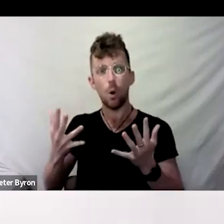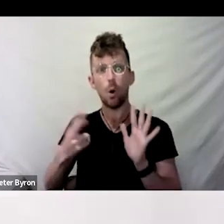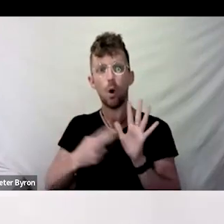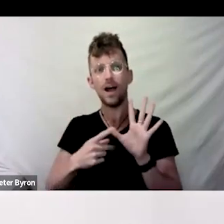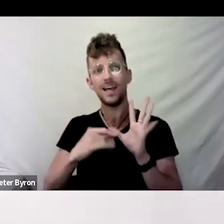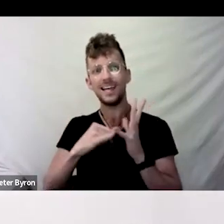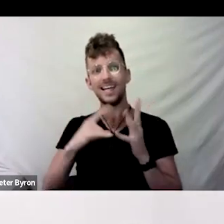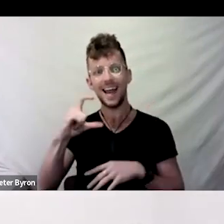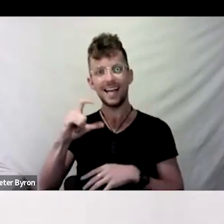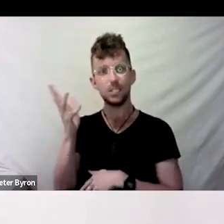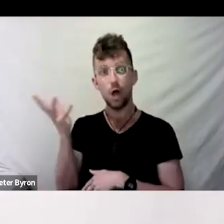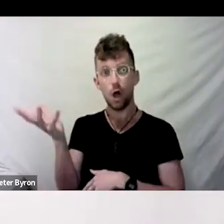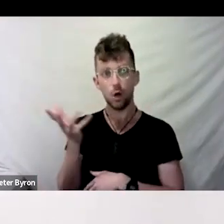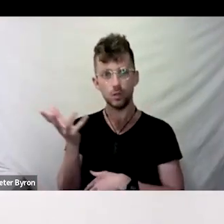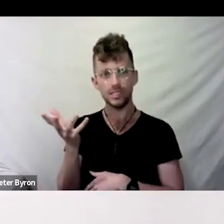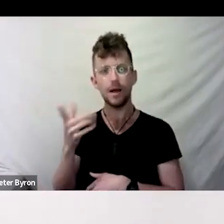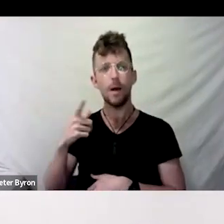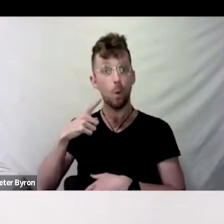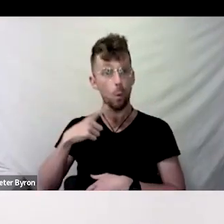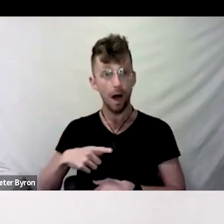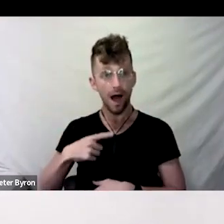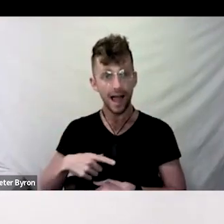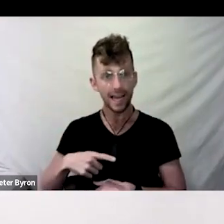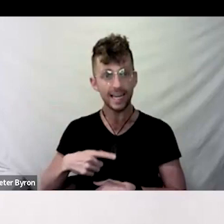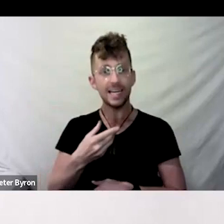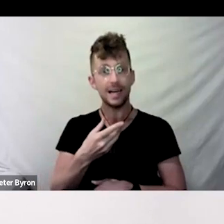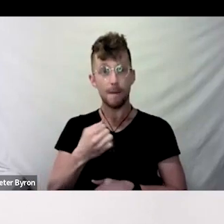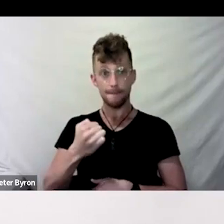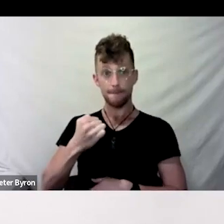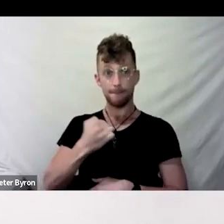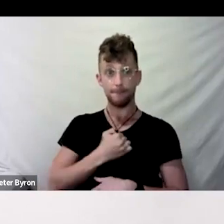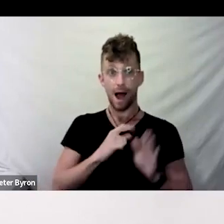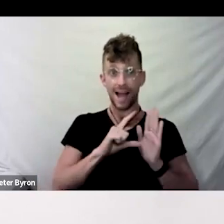as a disability cost for someone and myself, maybe someone with a similar disability to me,